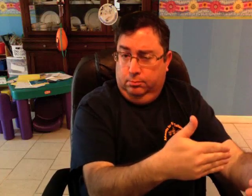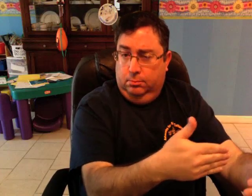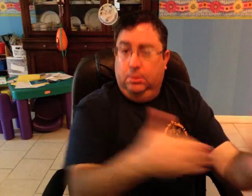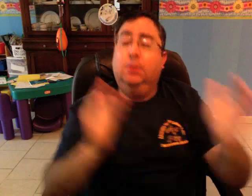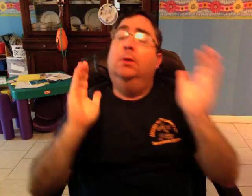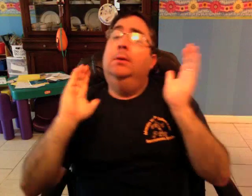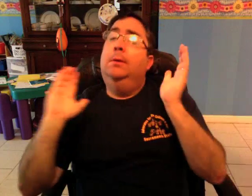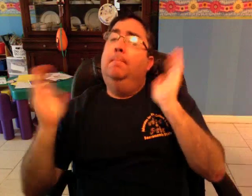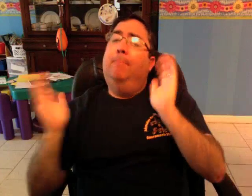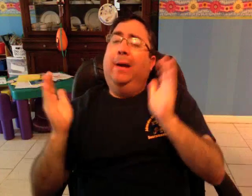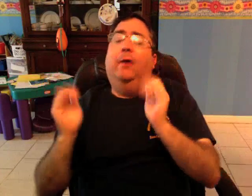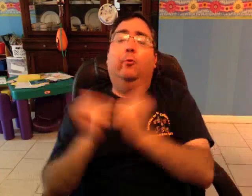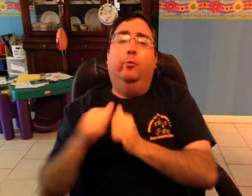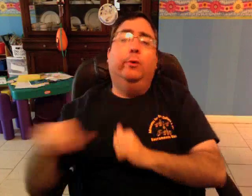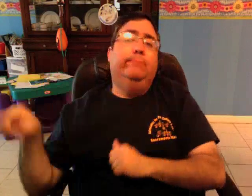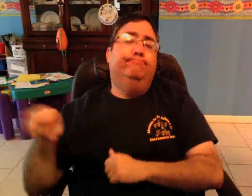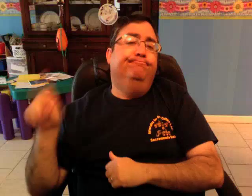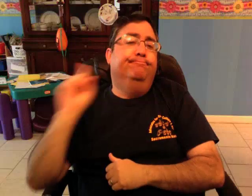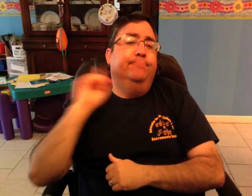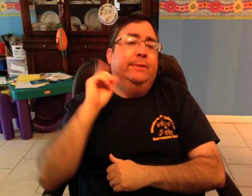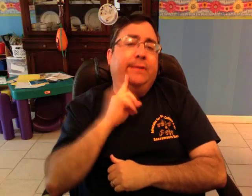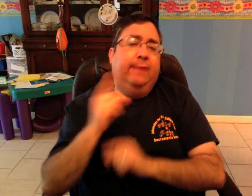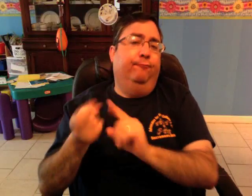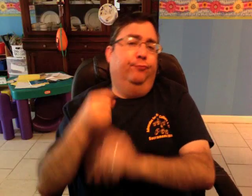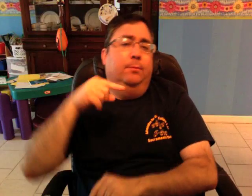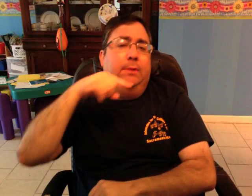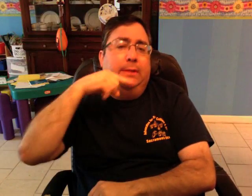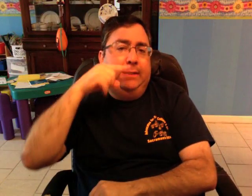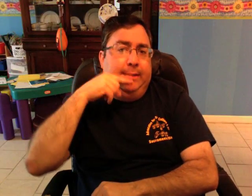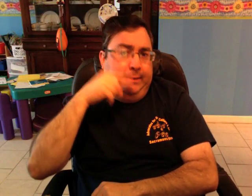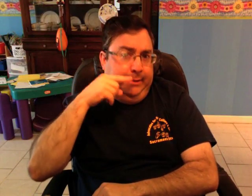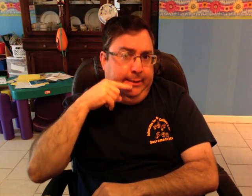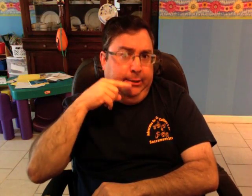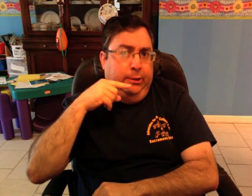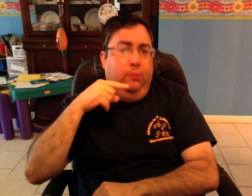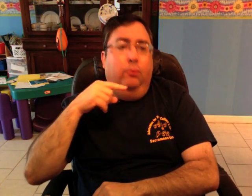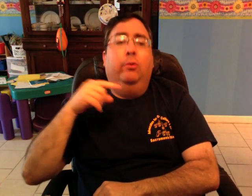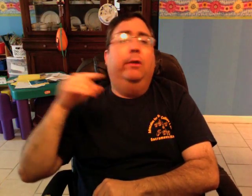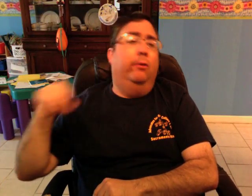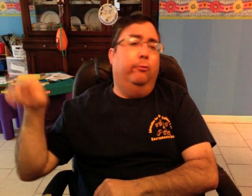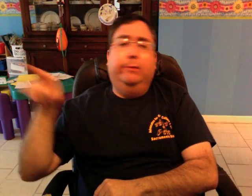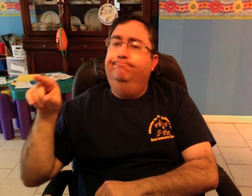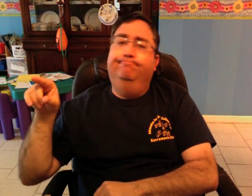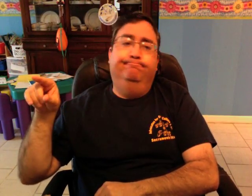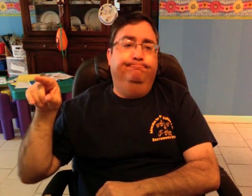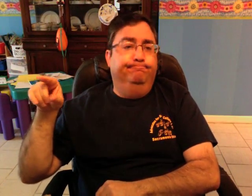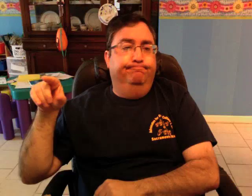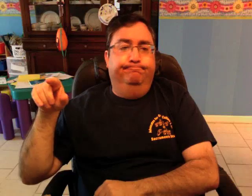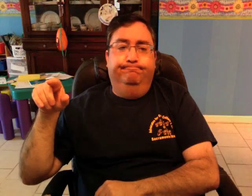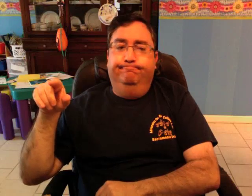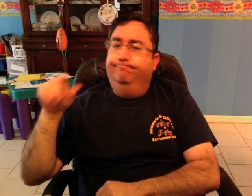and compare them to Deaf from Hearing families